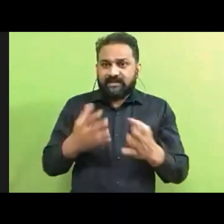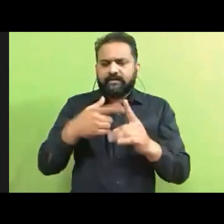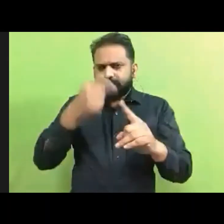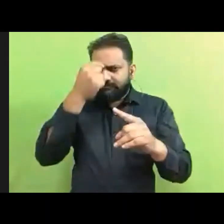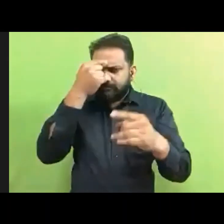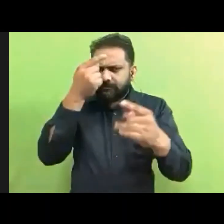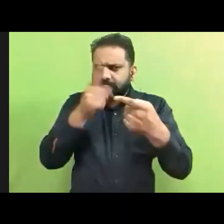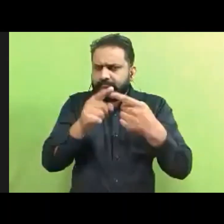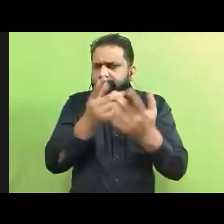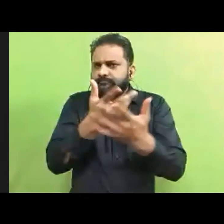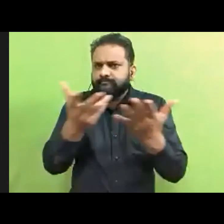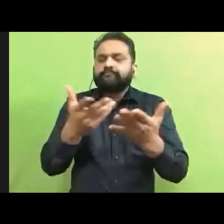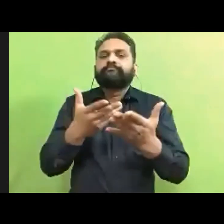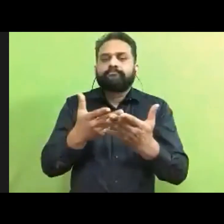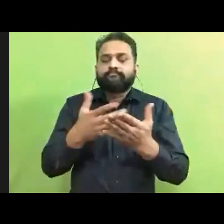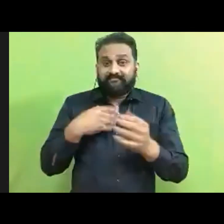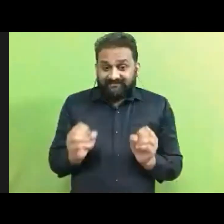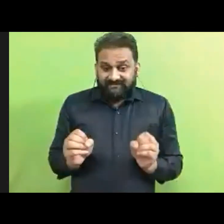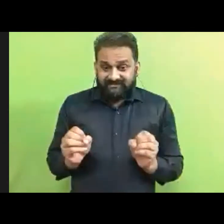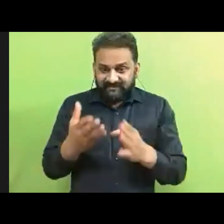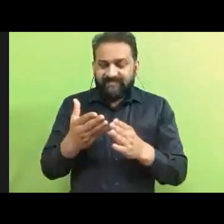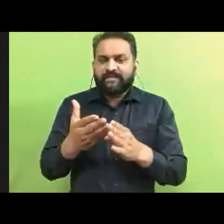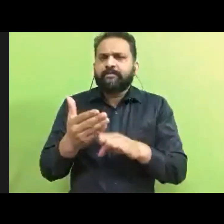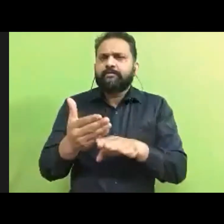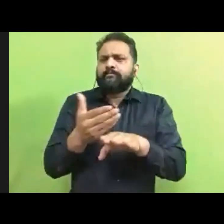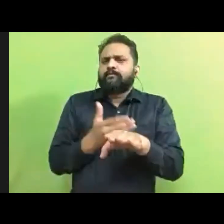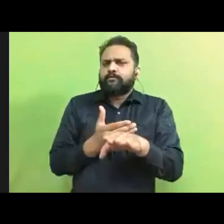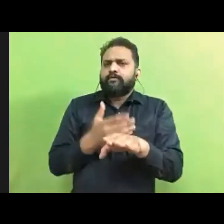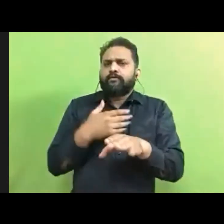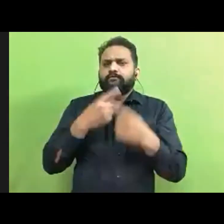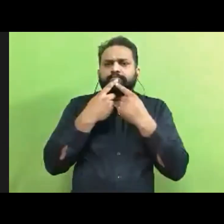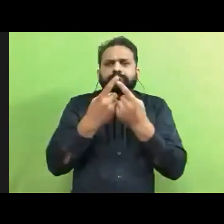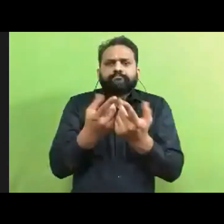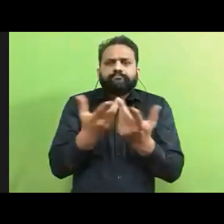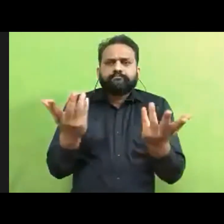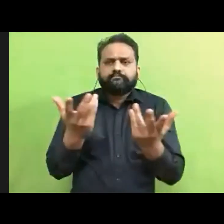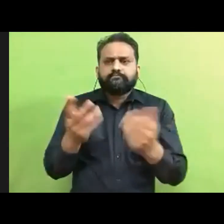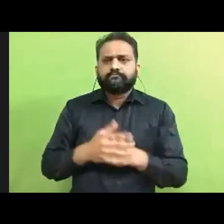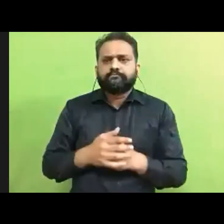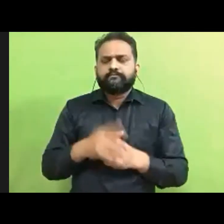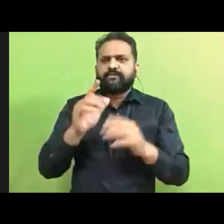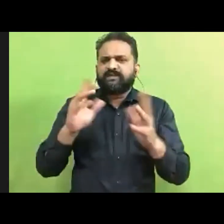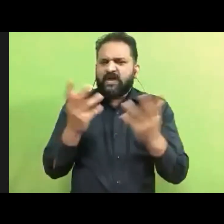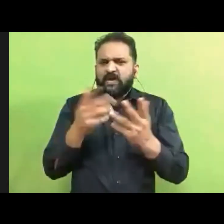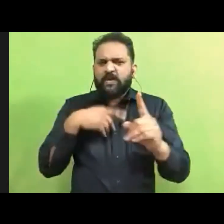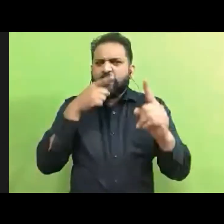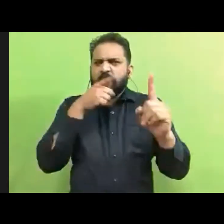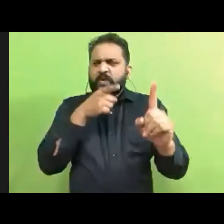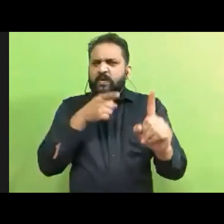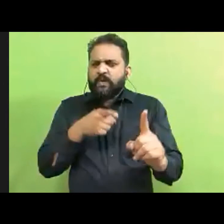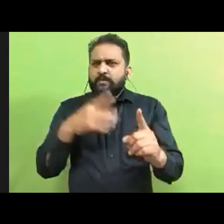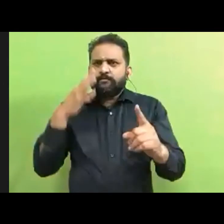so before we start anything i want to tell you how to master the facts how to read the moot problem